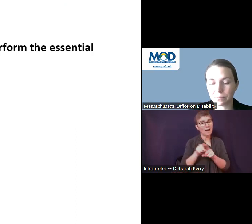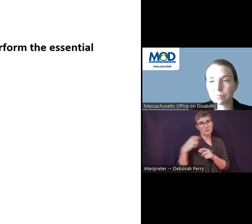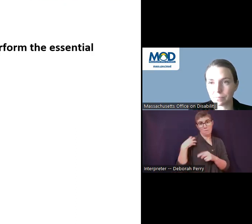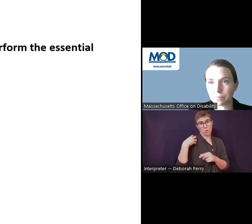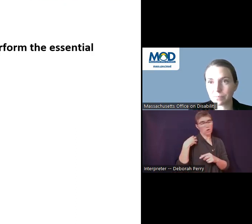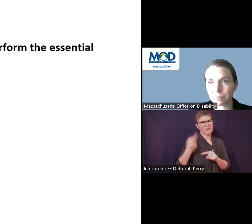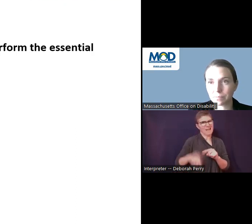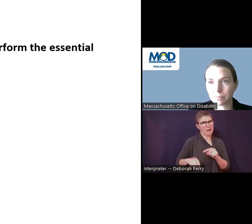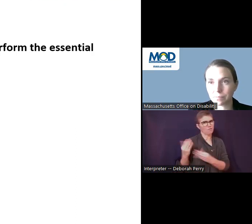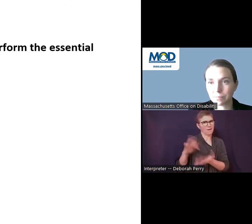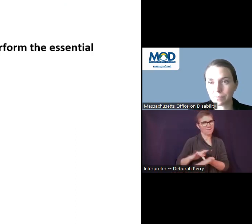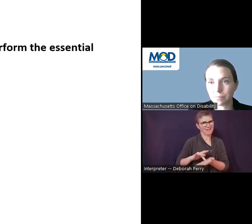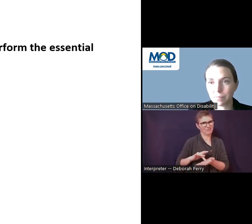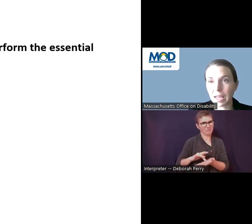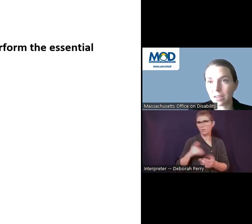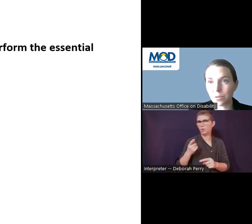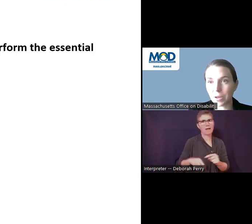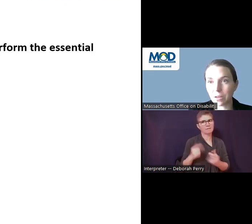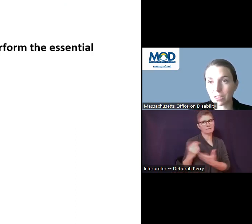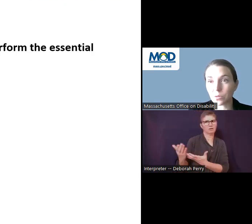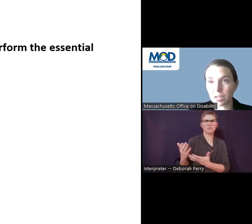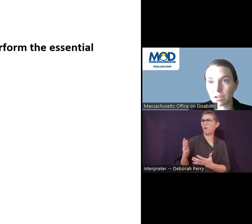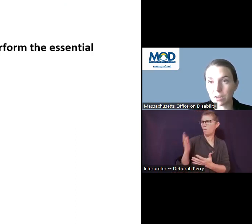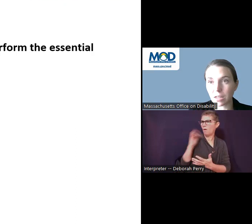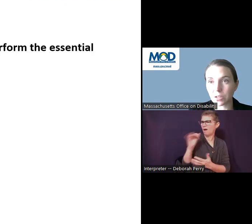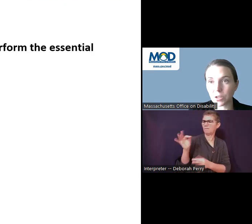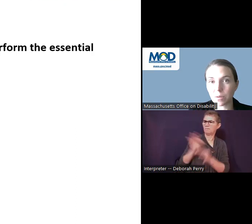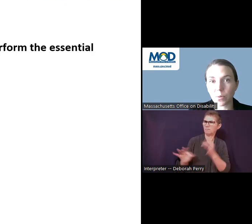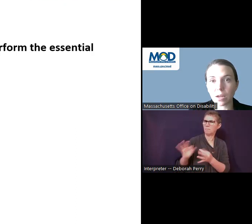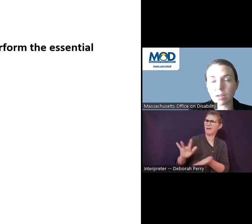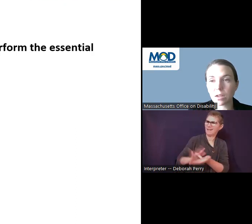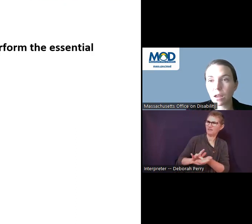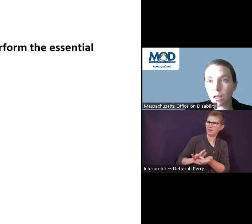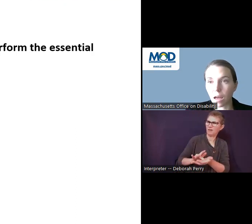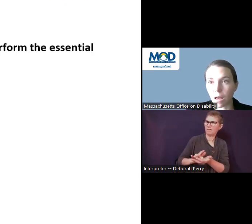on that accommodation point as well. Thank you Camille that's a really good that's